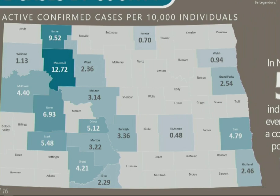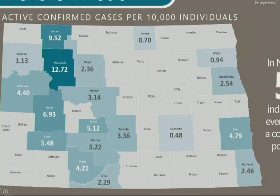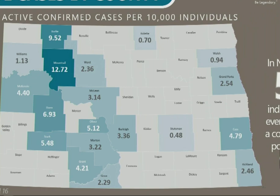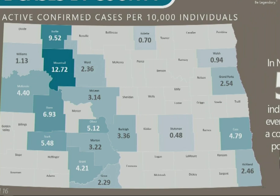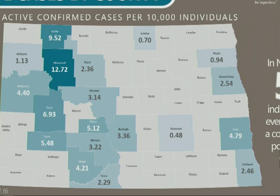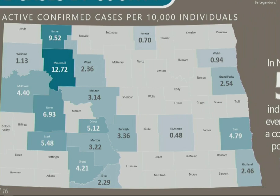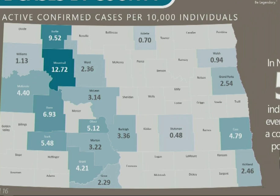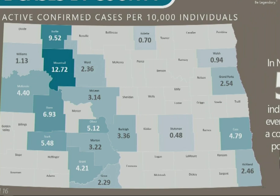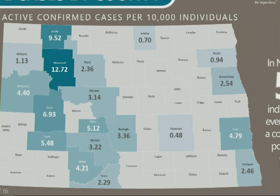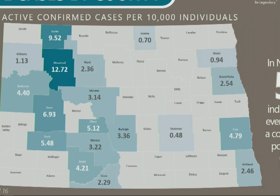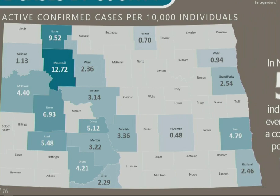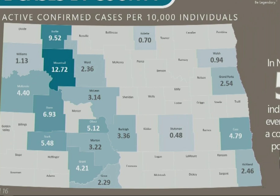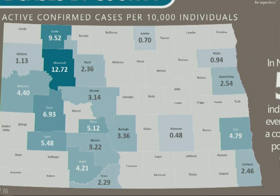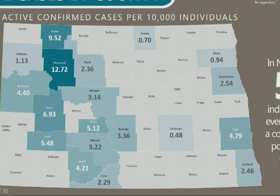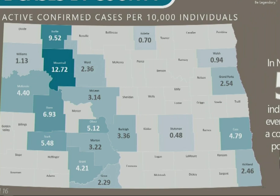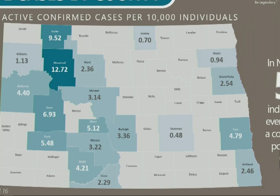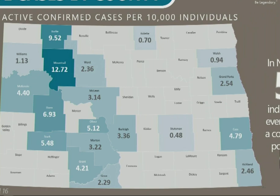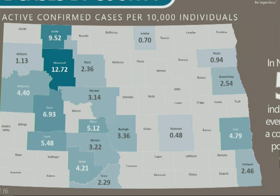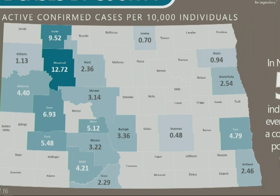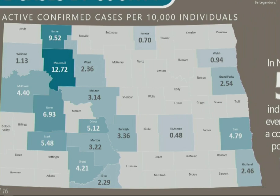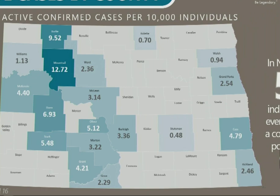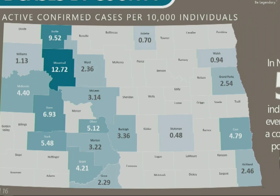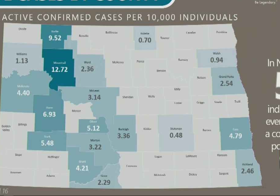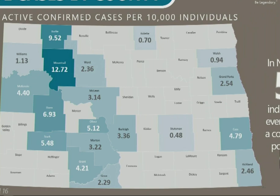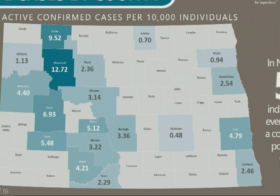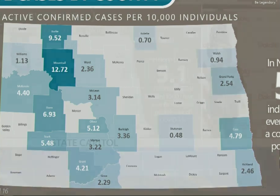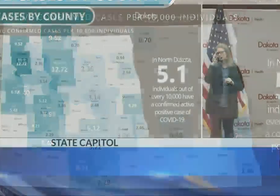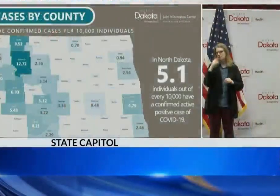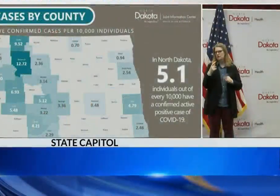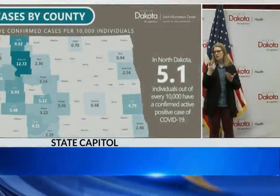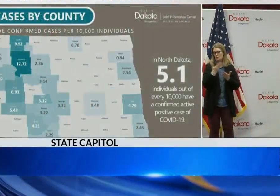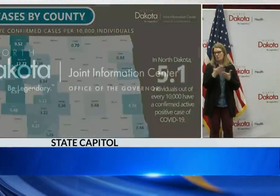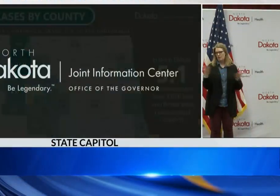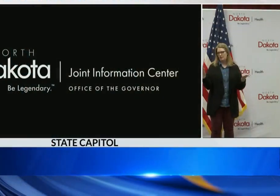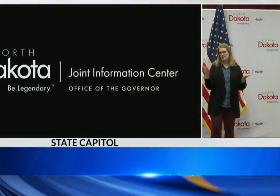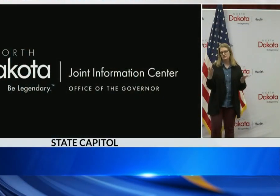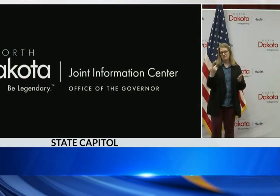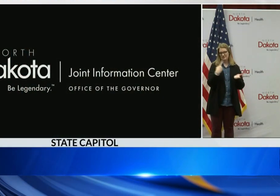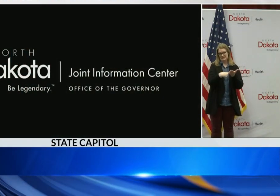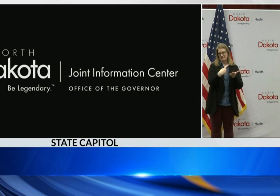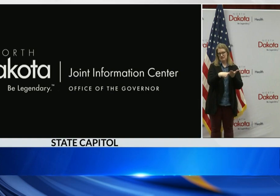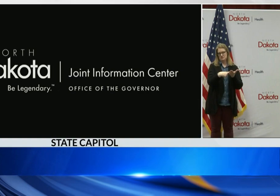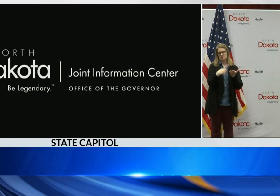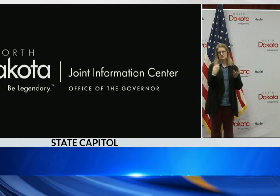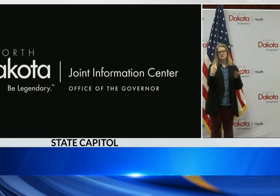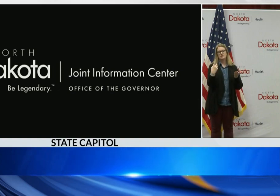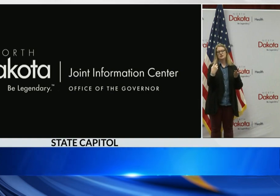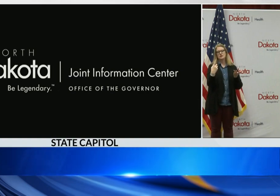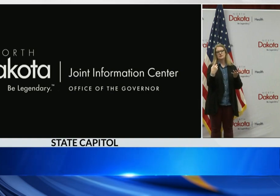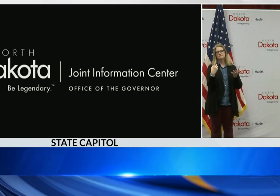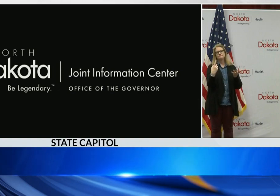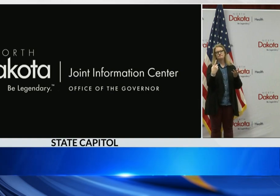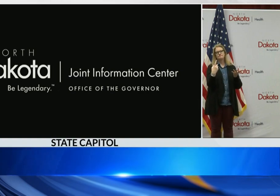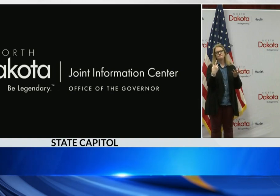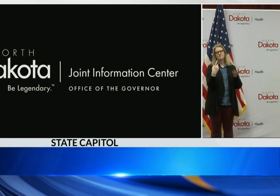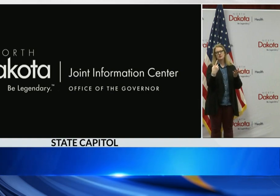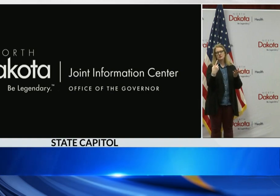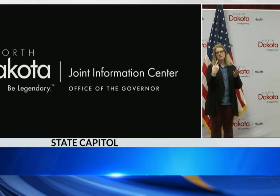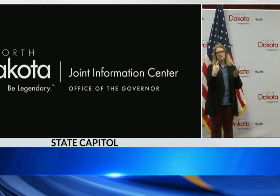SUBSTANTIALLY HIGHER PER CAPITA BASIS. WE HAVE GOT A HIGHER CONCENTRATIONS IN THE NORT CONCENTRATIONS IN THE NORTHWEST.